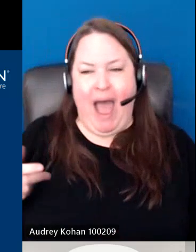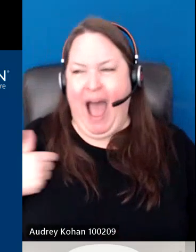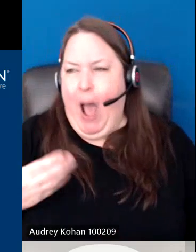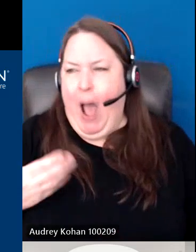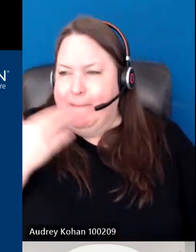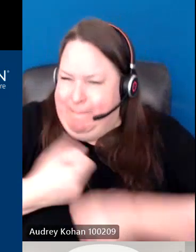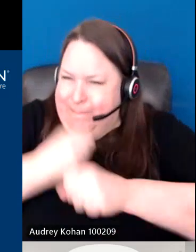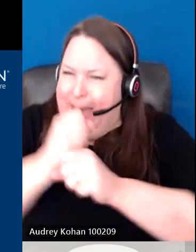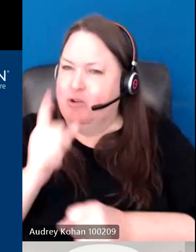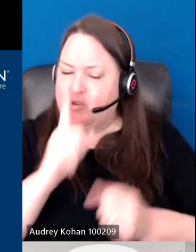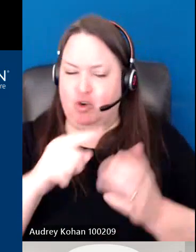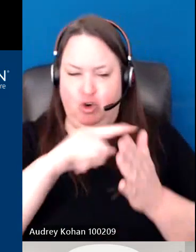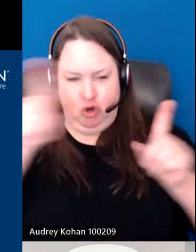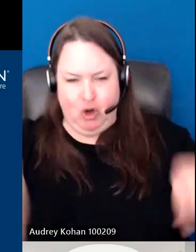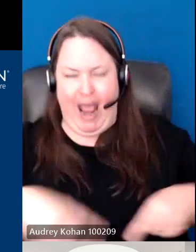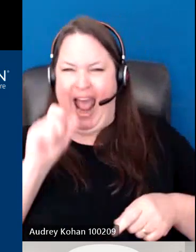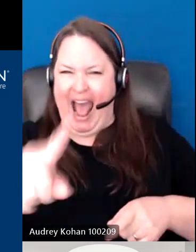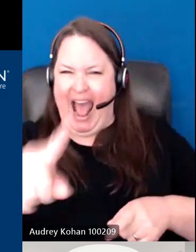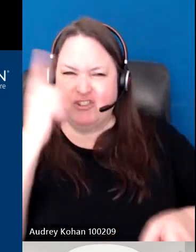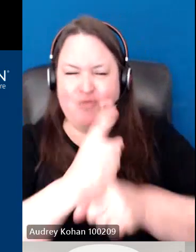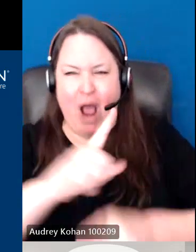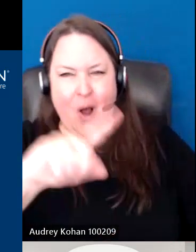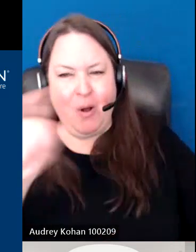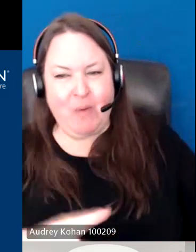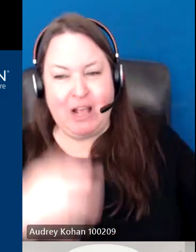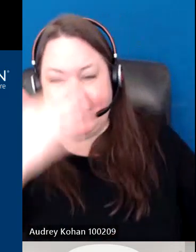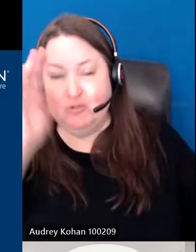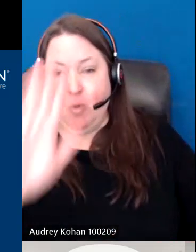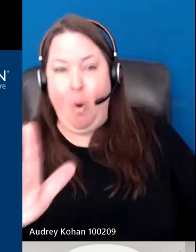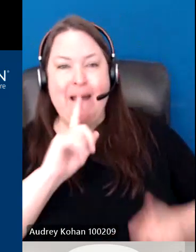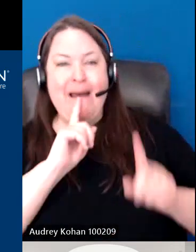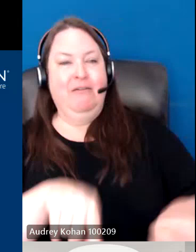the intake forms are asking the right questions because your answers are going to be something